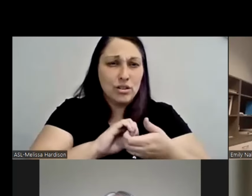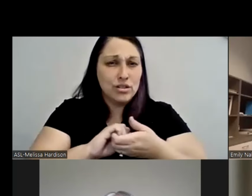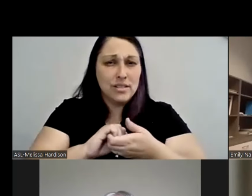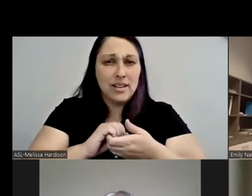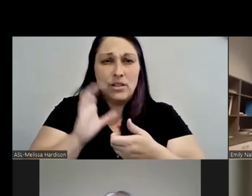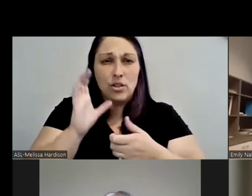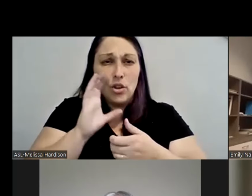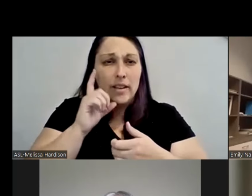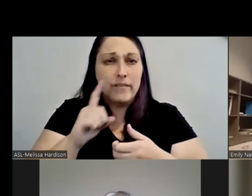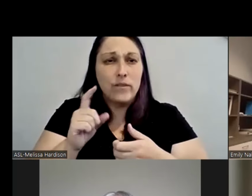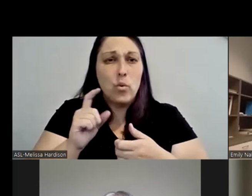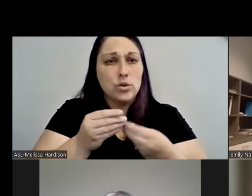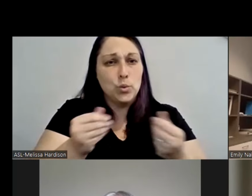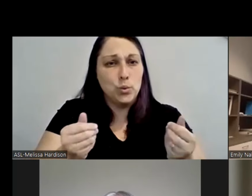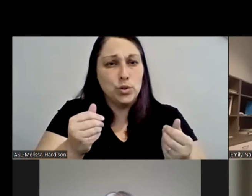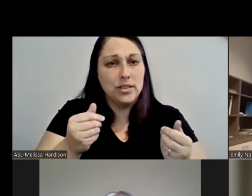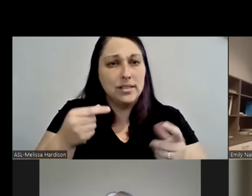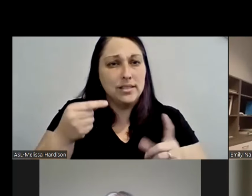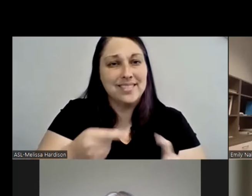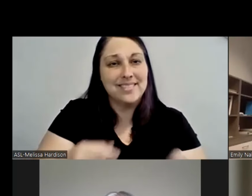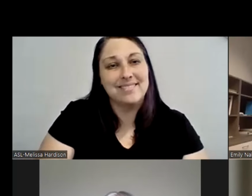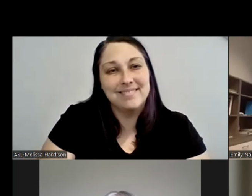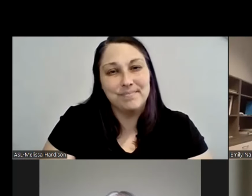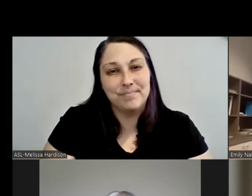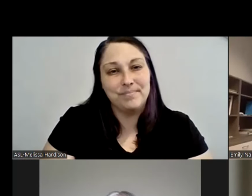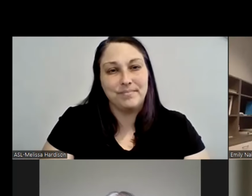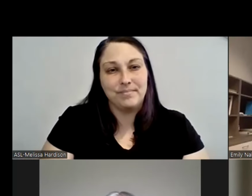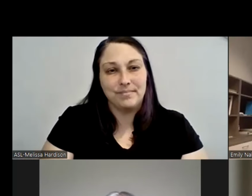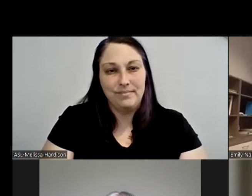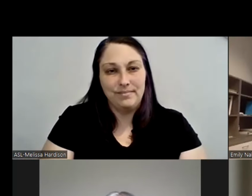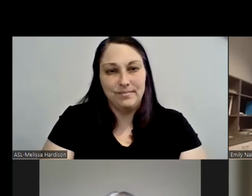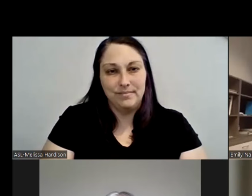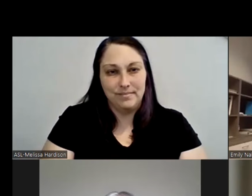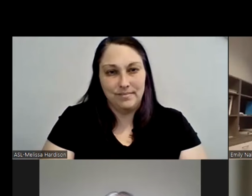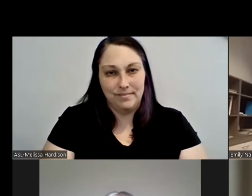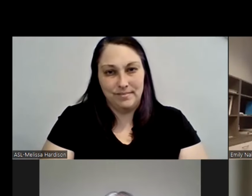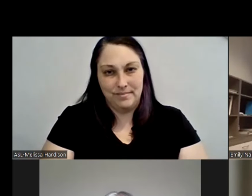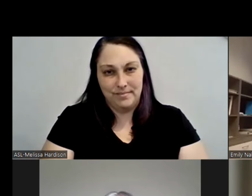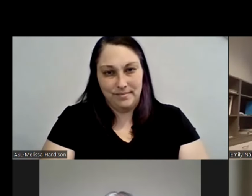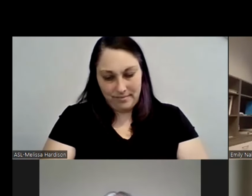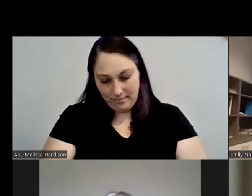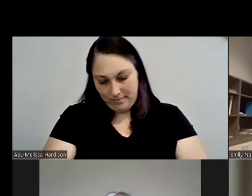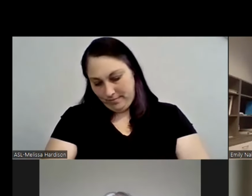particularly grow old. Only 10% of our housing units have set free entries, a first floor